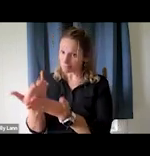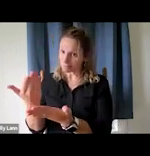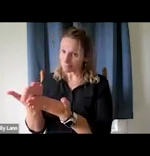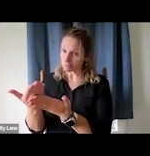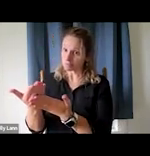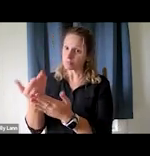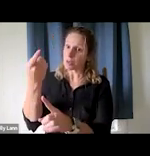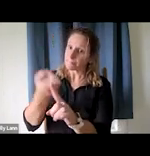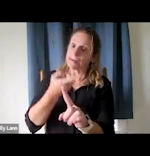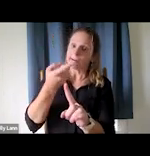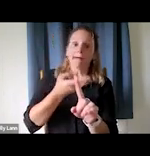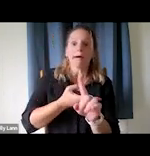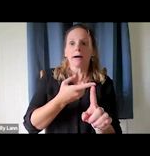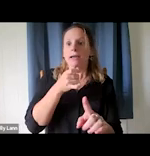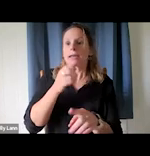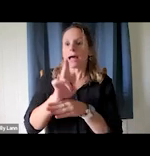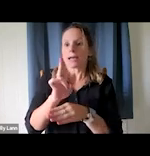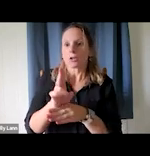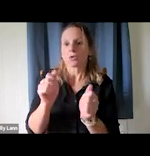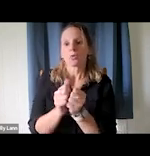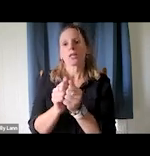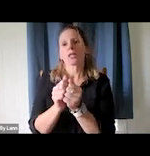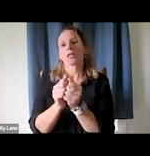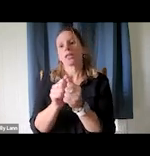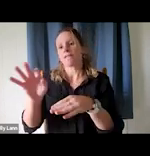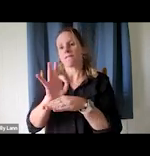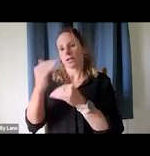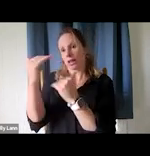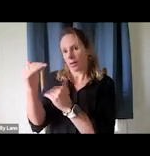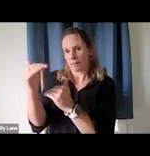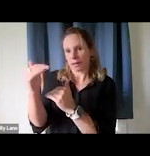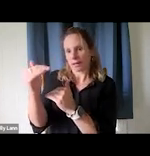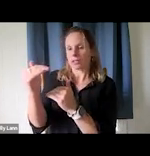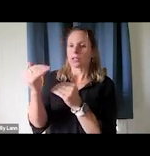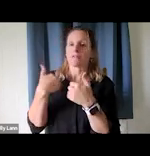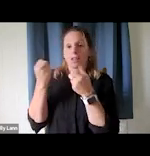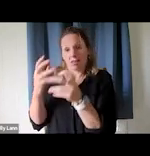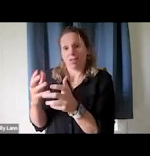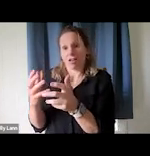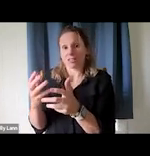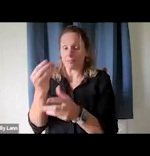of non-use with substantial functional limitations. And I have lost those cases. I've been told by an adjudicator